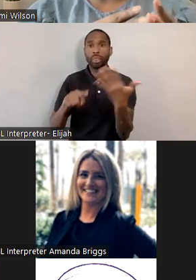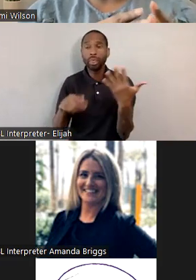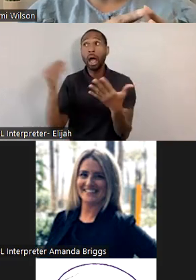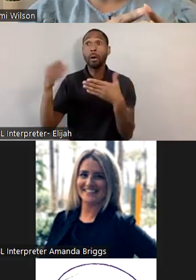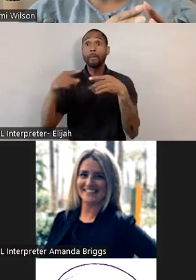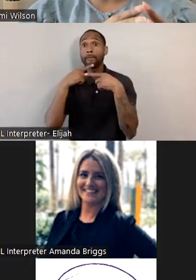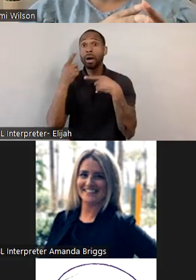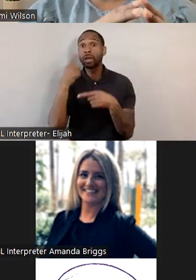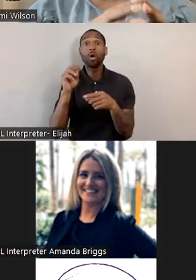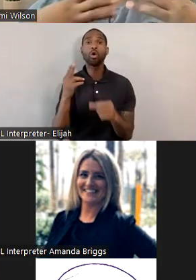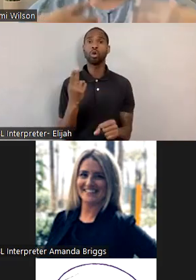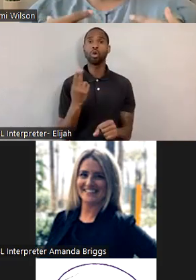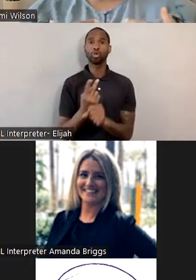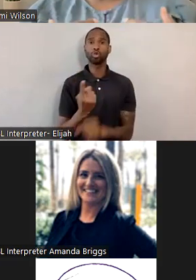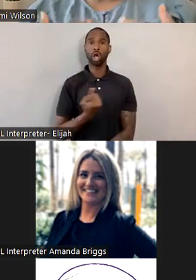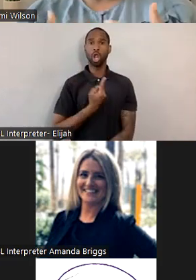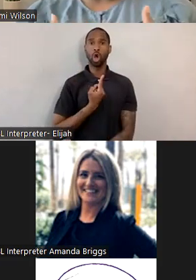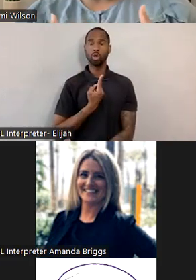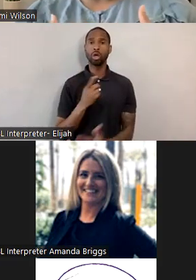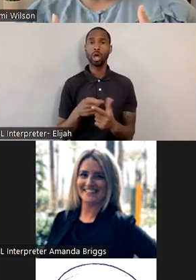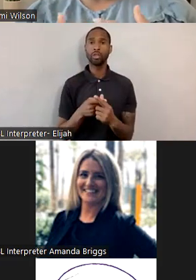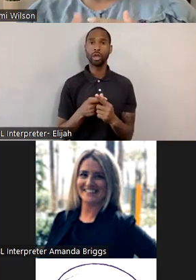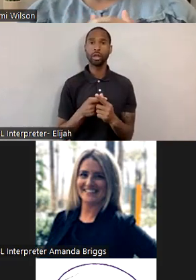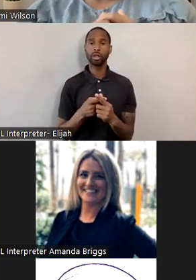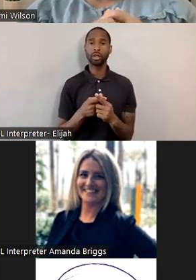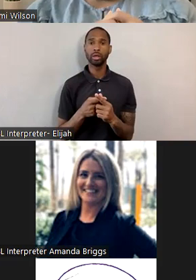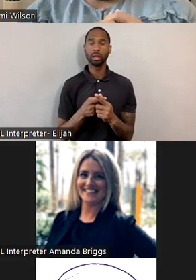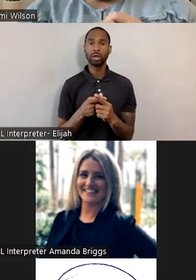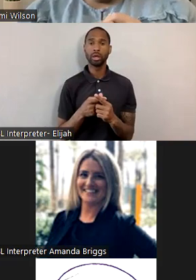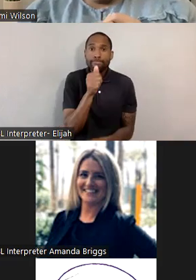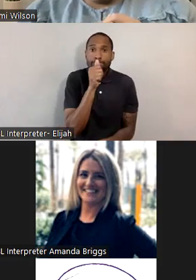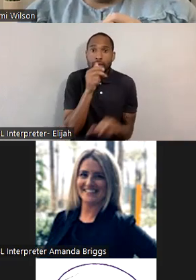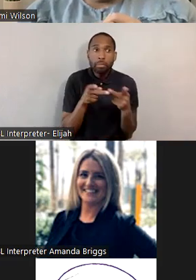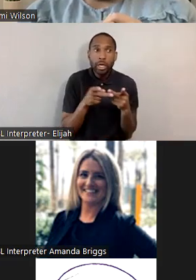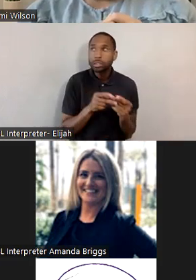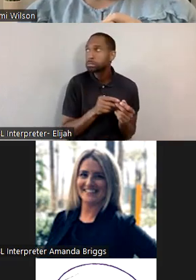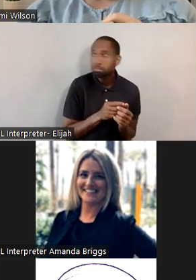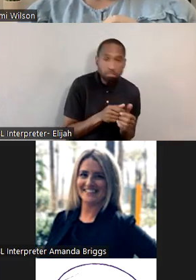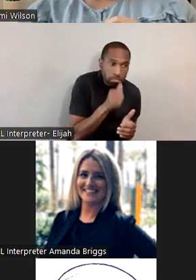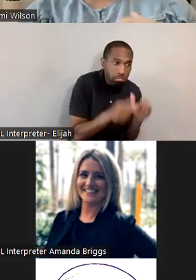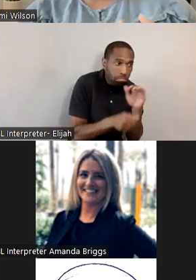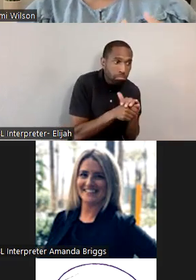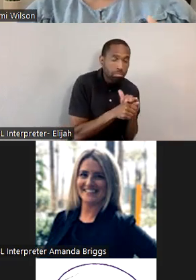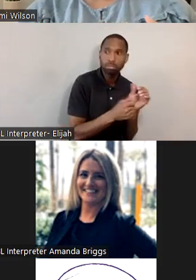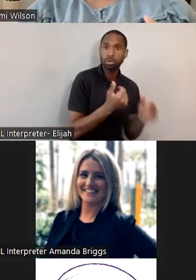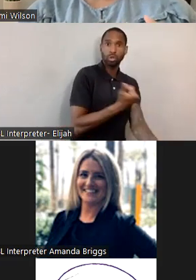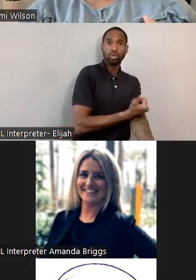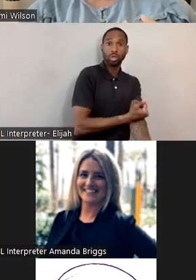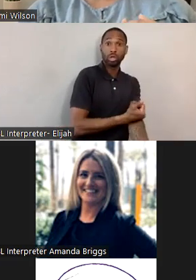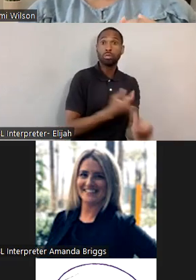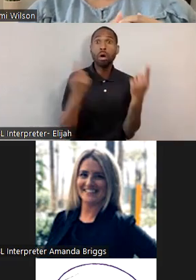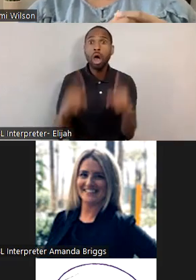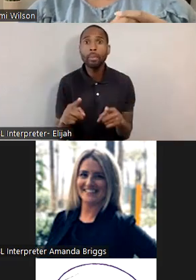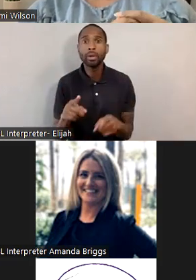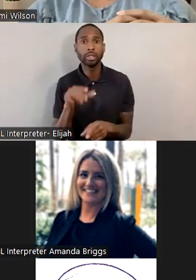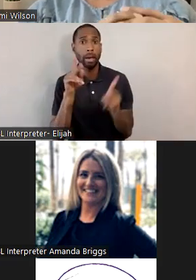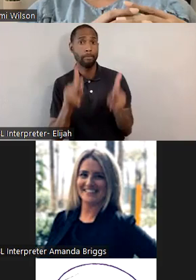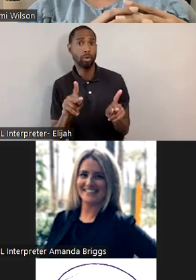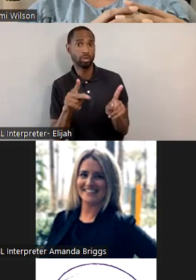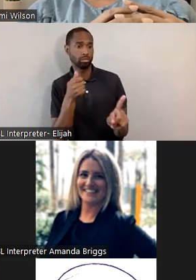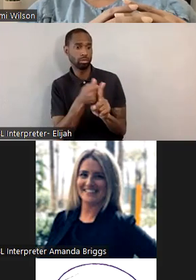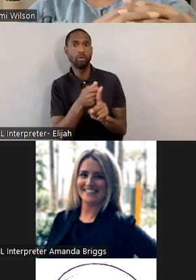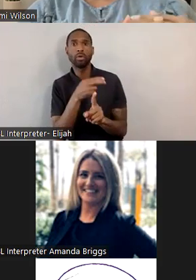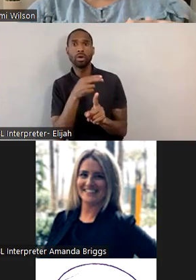alone in hidden areas. putting themselves at risk of overdose